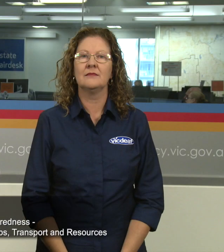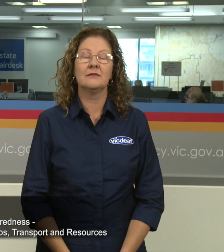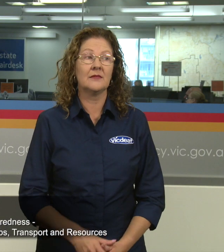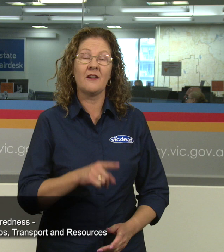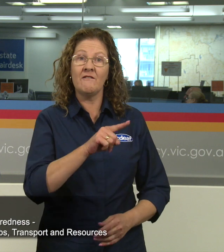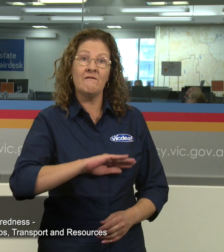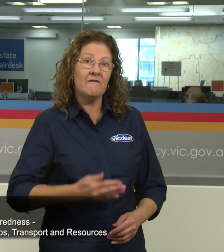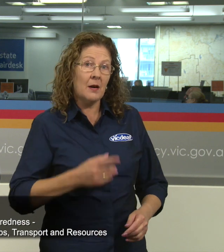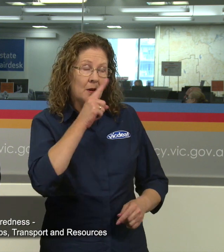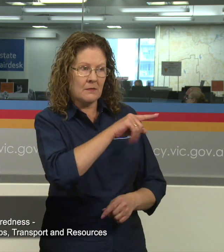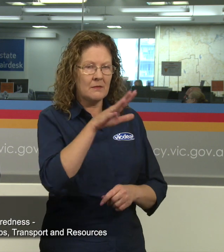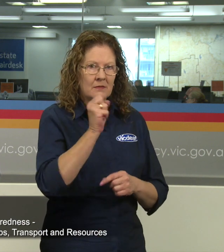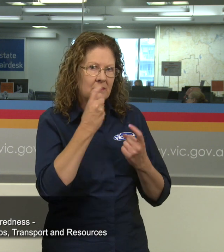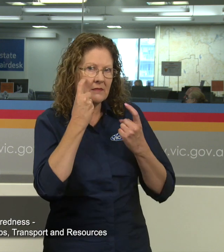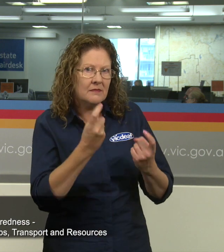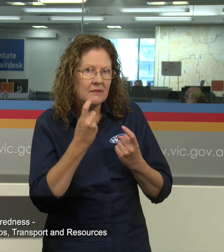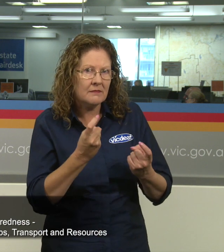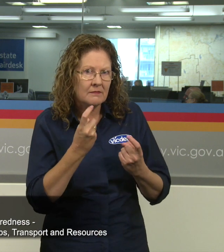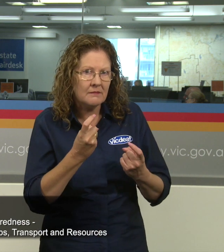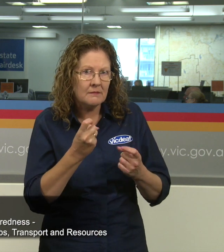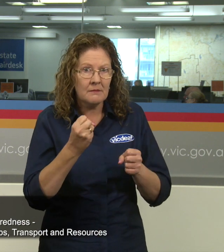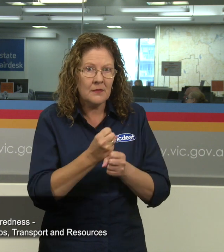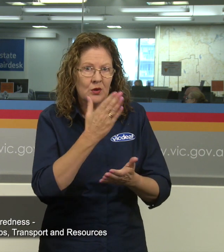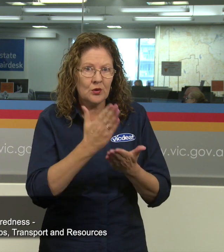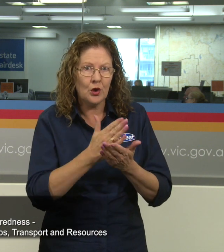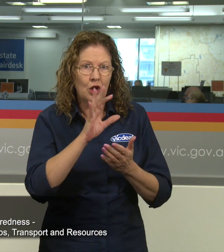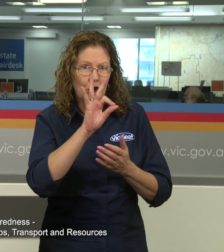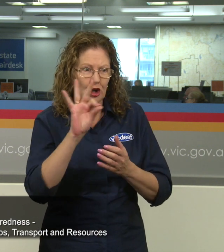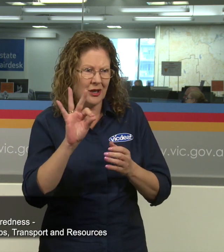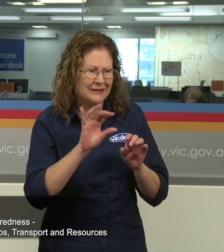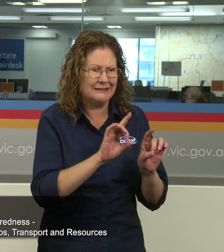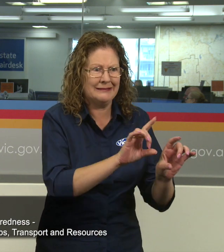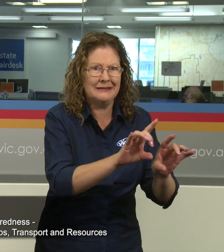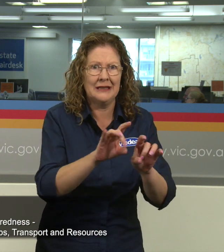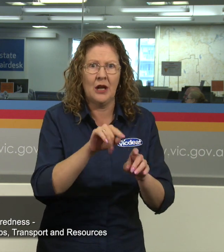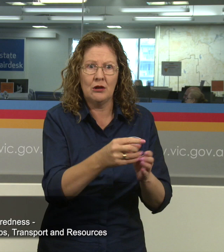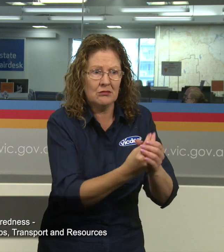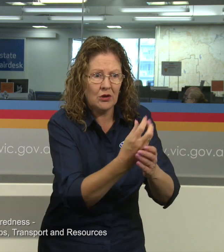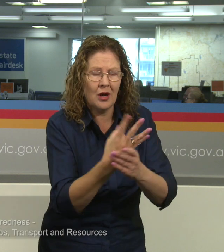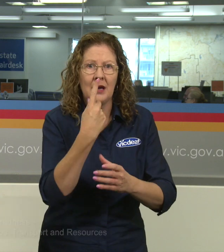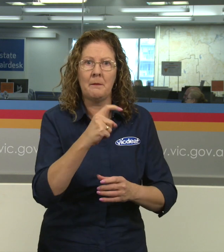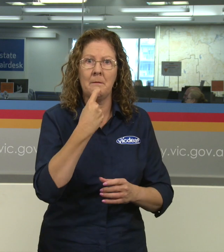Farmers need to be alert to avoid contaminating produce and poisoning livestock.